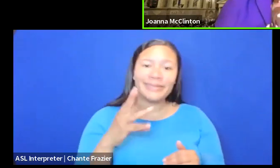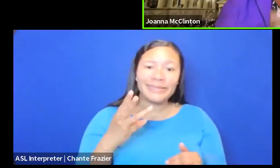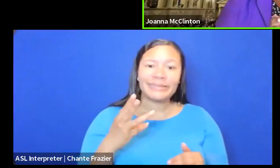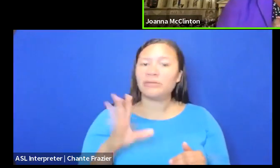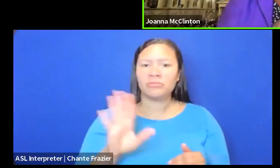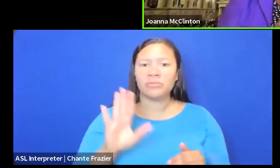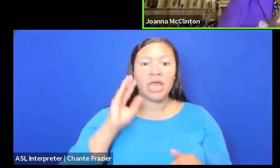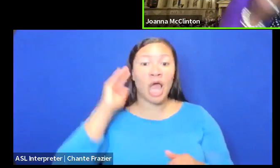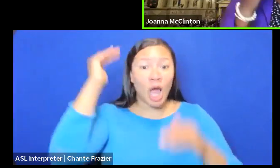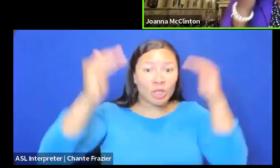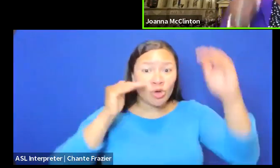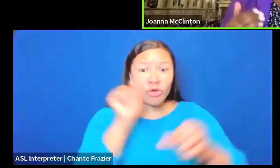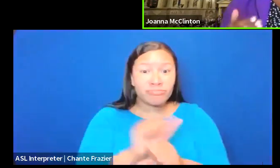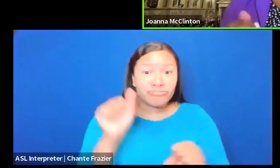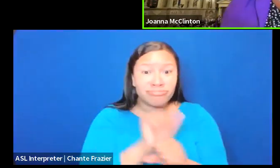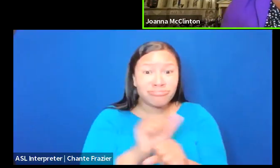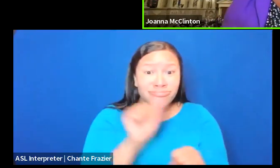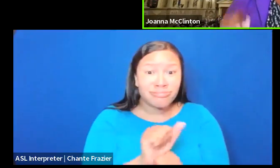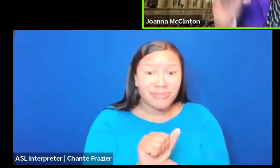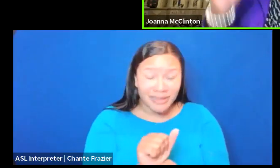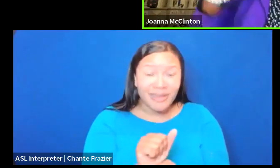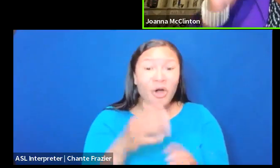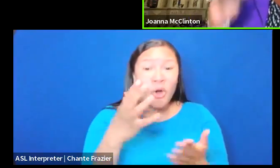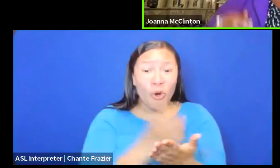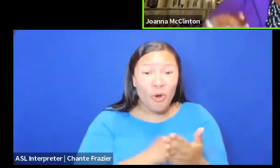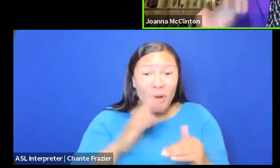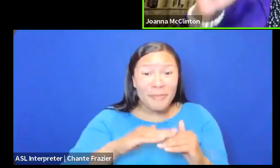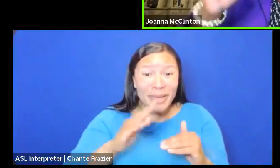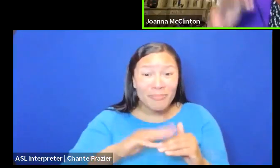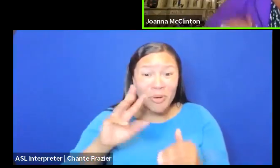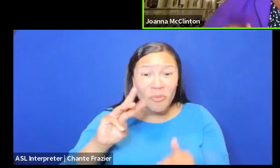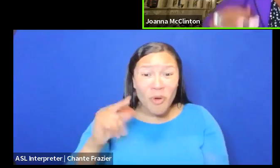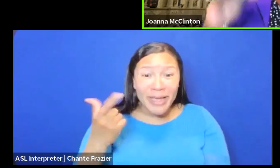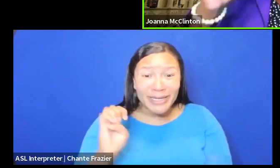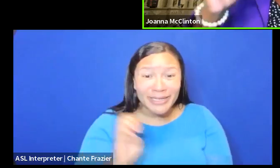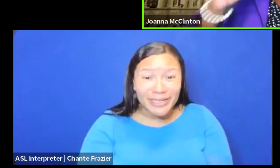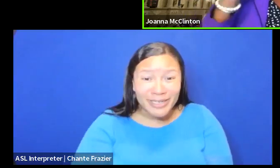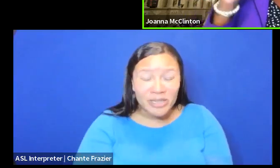households with dependents that are working at minimum wage jobs. Not 15, 14, 16,